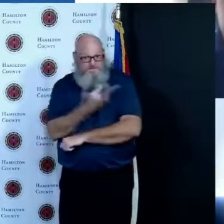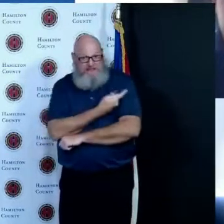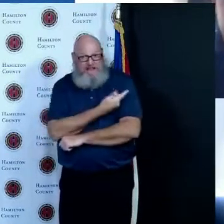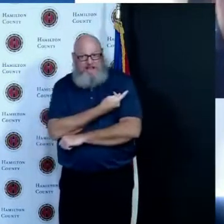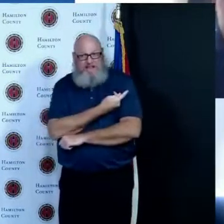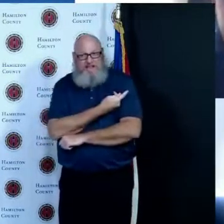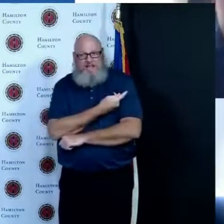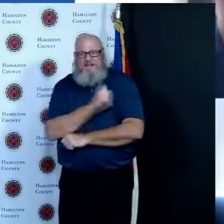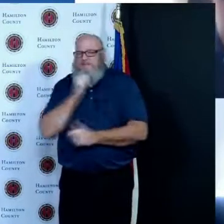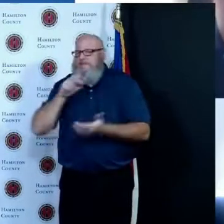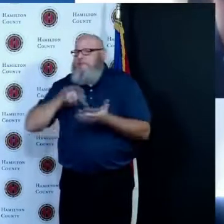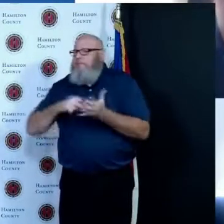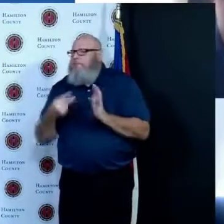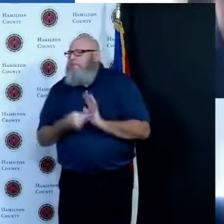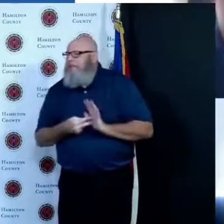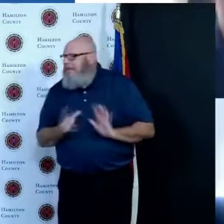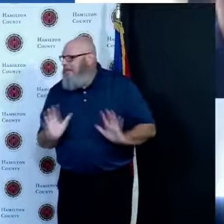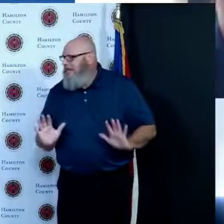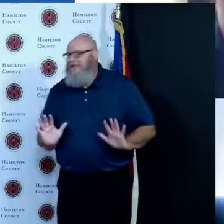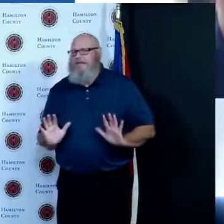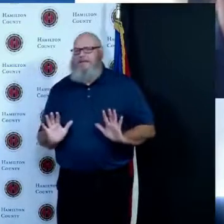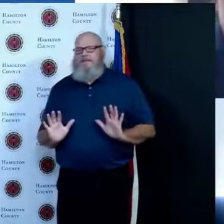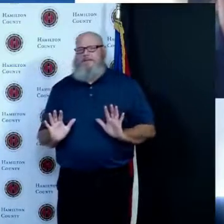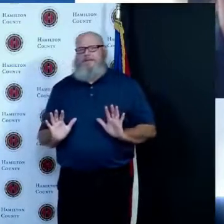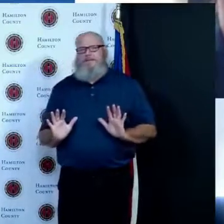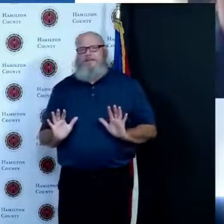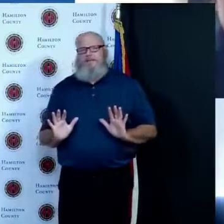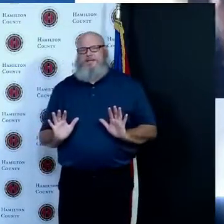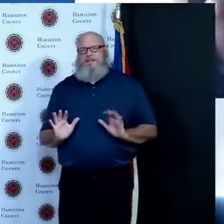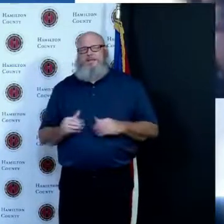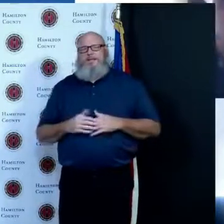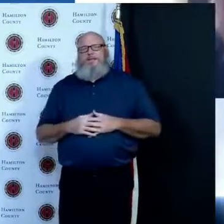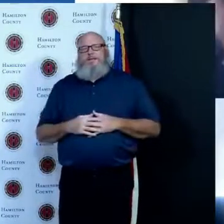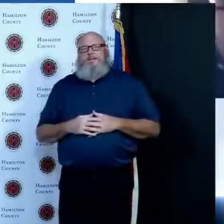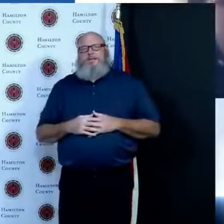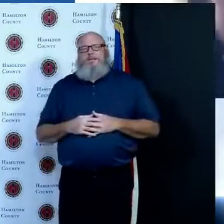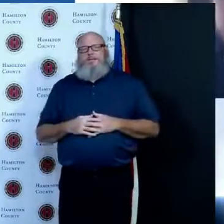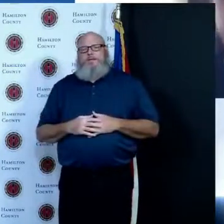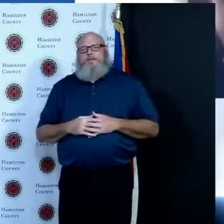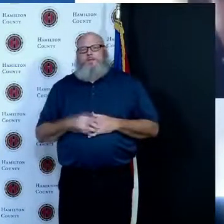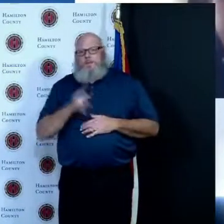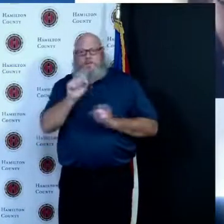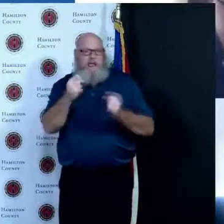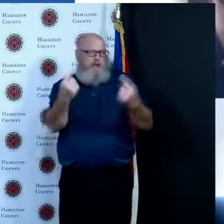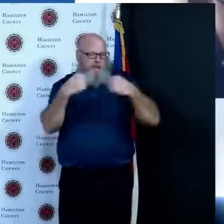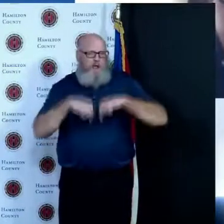simply are eligible and need to get in the queue so it's I think it's complicated because the